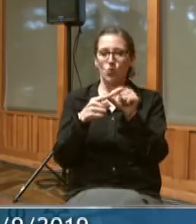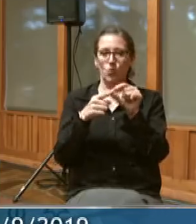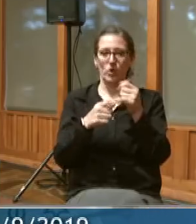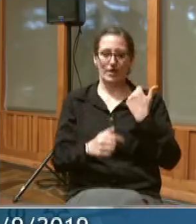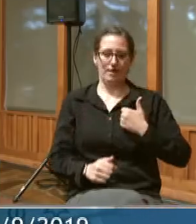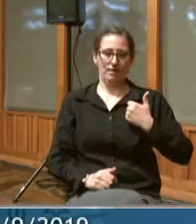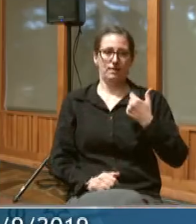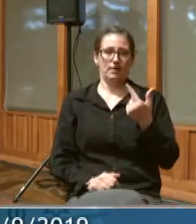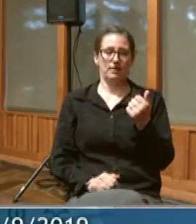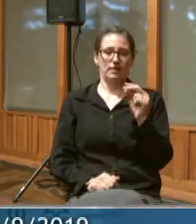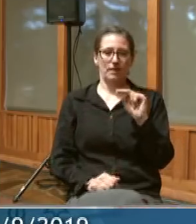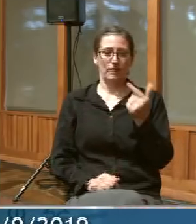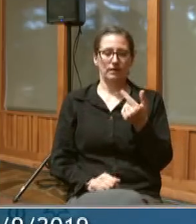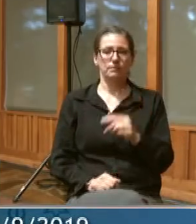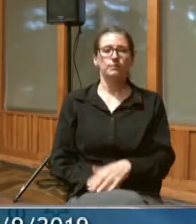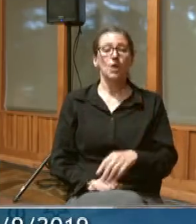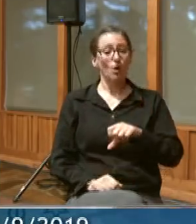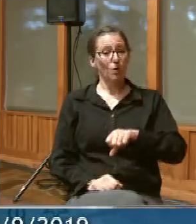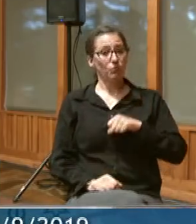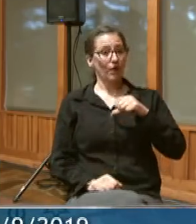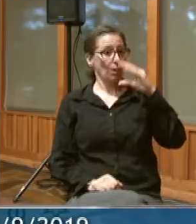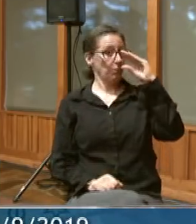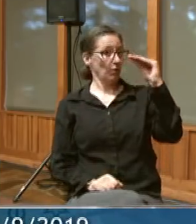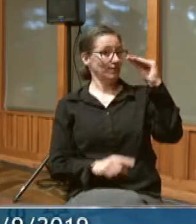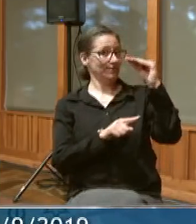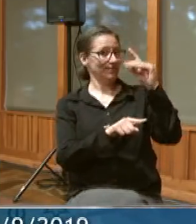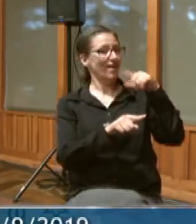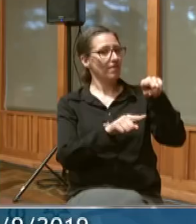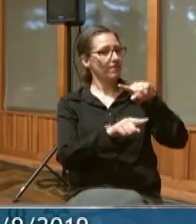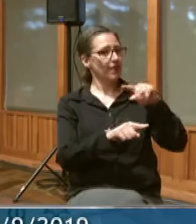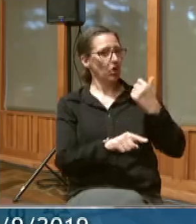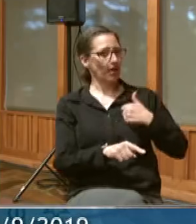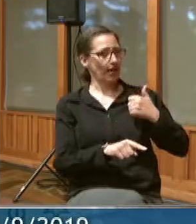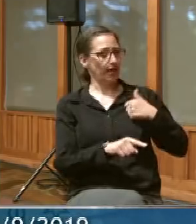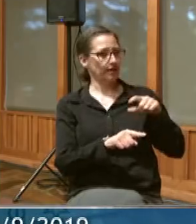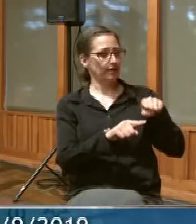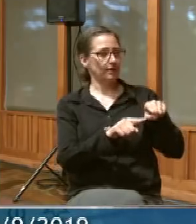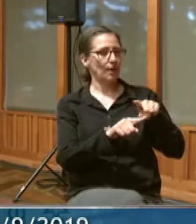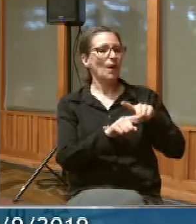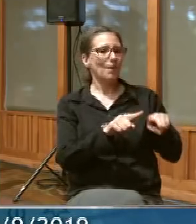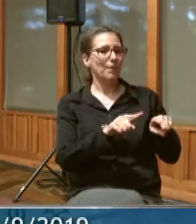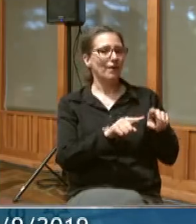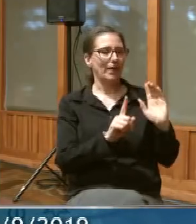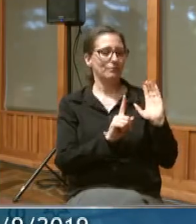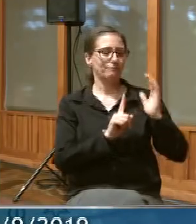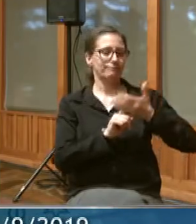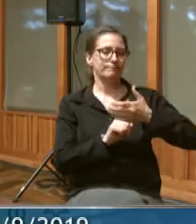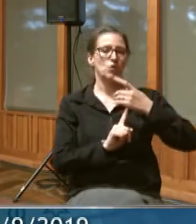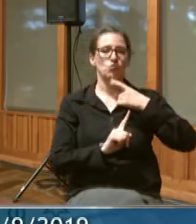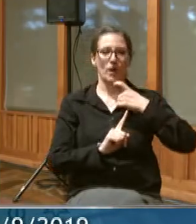TO DO ACTIVITIES OR AN ACTION TOGETHER. THAT IS THE ACTUAL DEFINITION OF GANG.